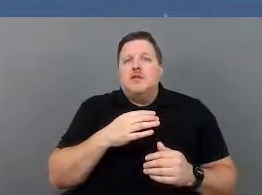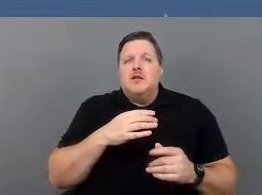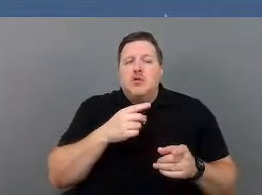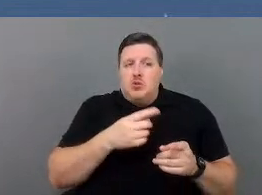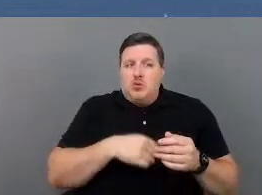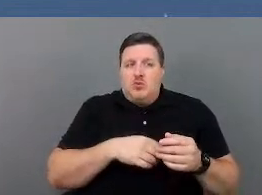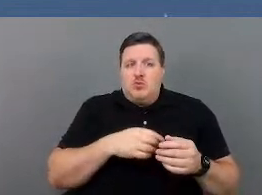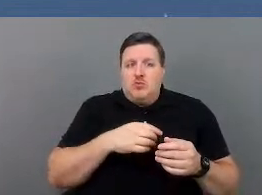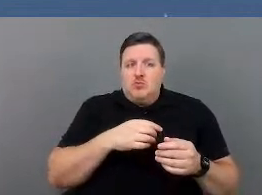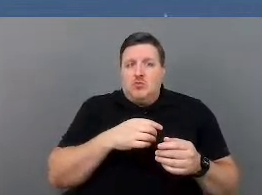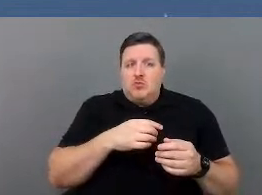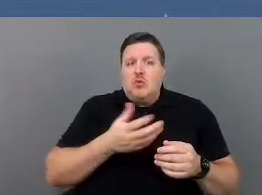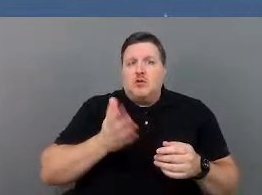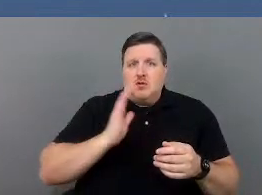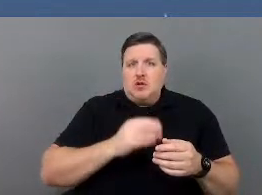BY MPD AS A MEDICAL INCIDENT.